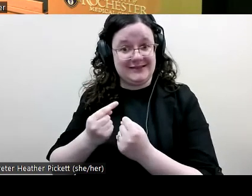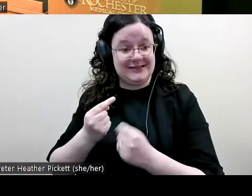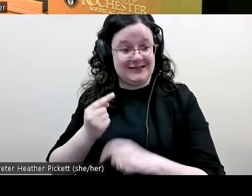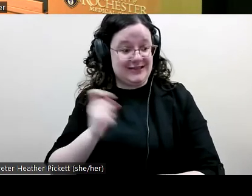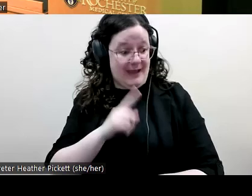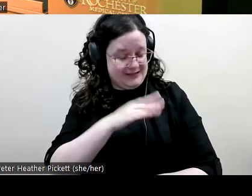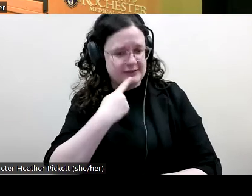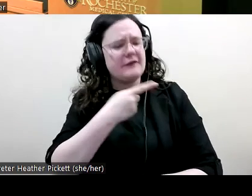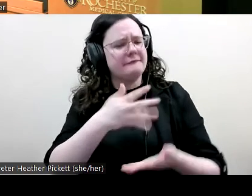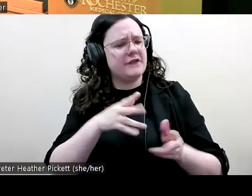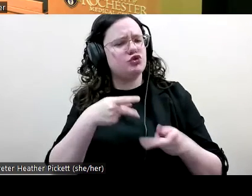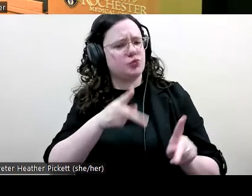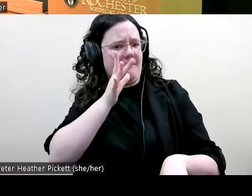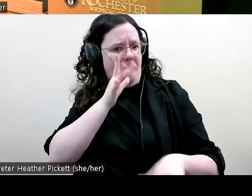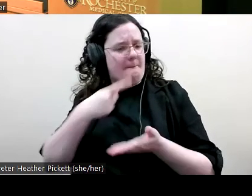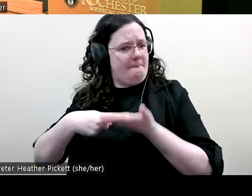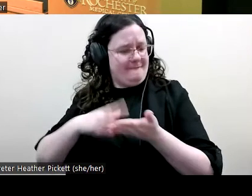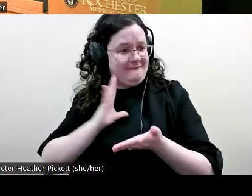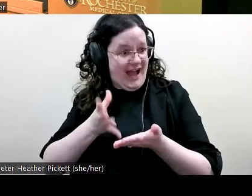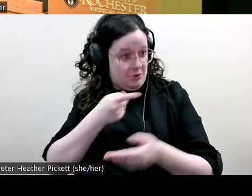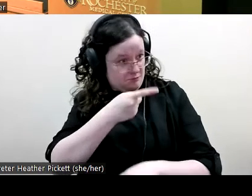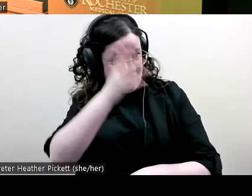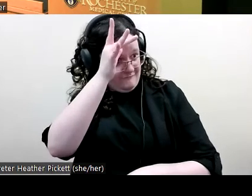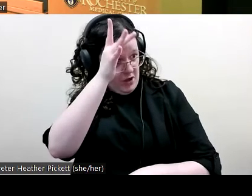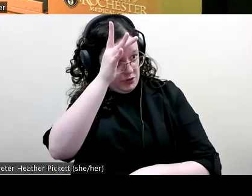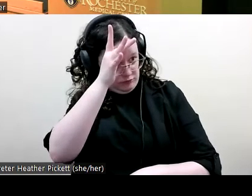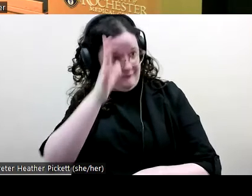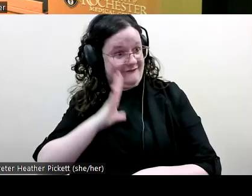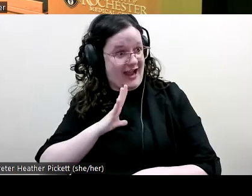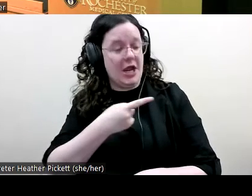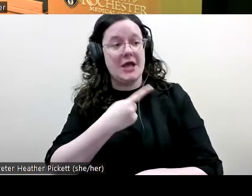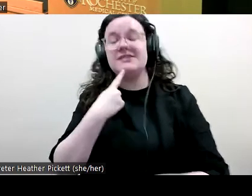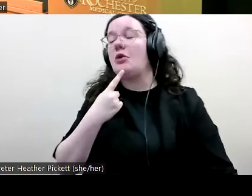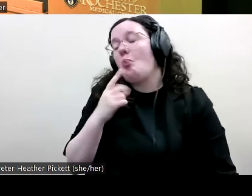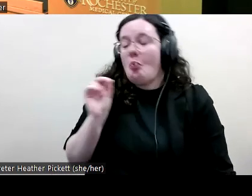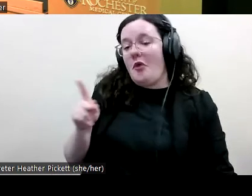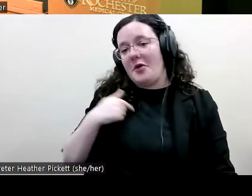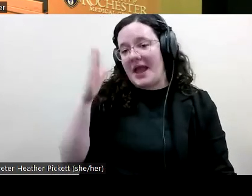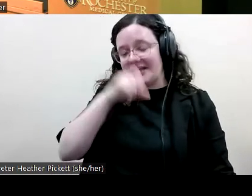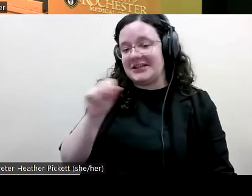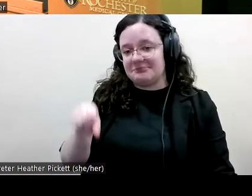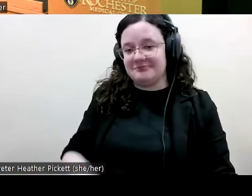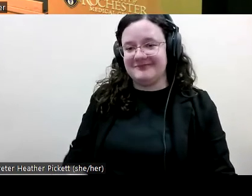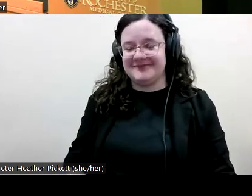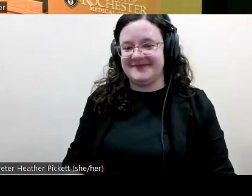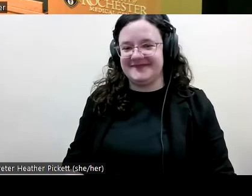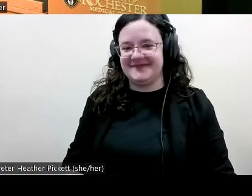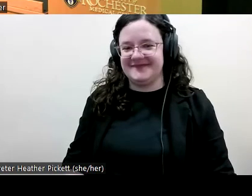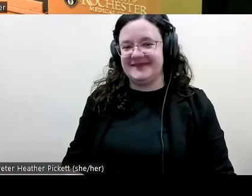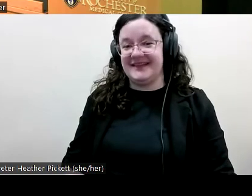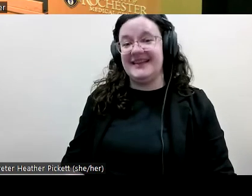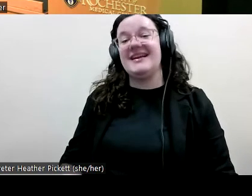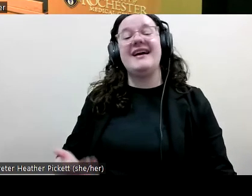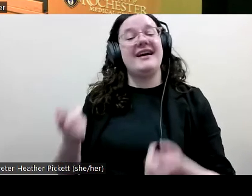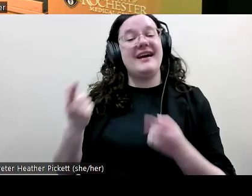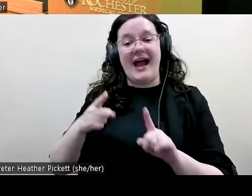your mother but how about your father and she says oh I guess so so it's some in previous years long